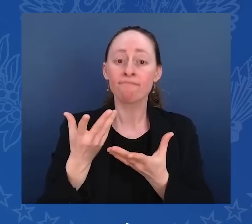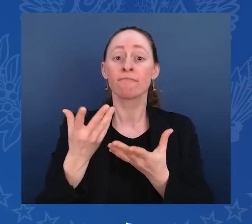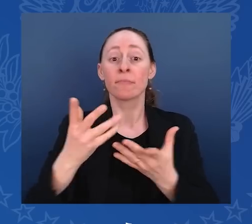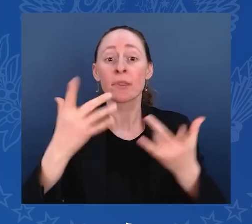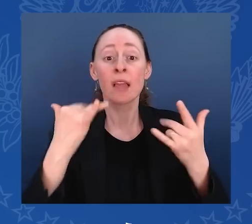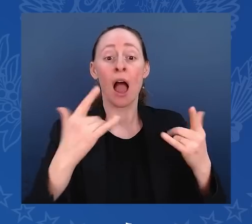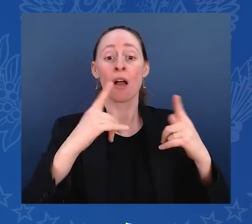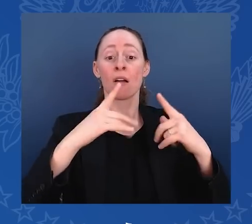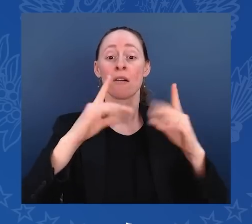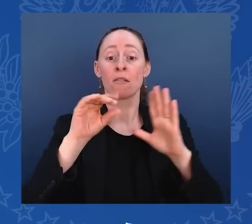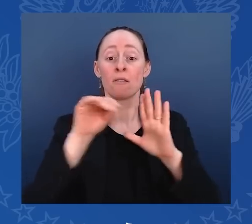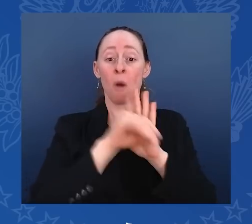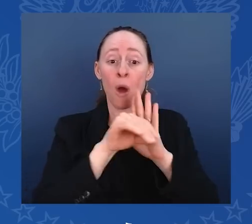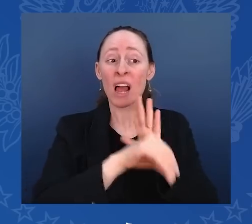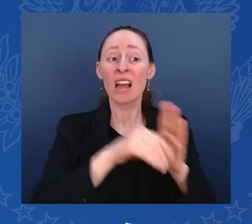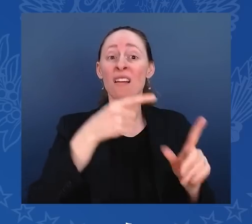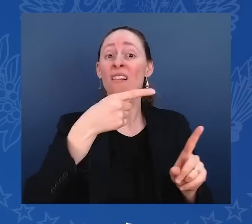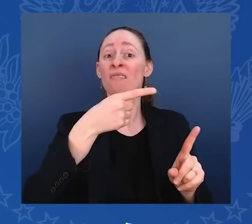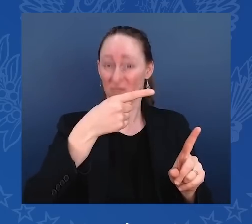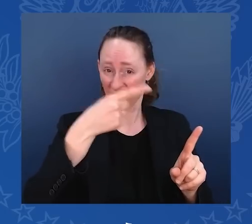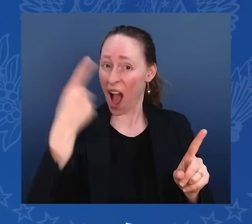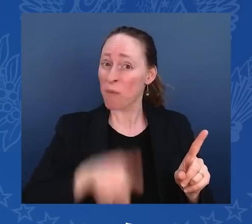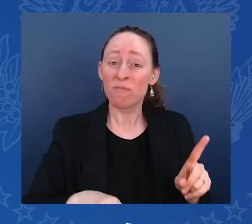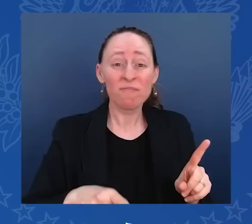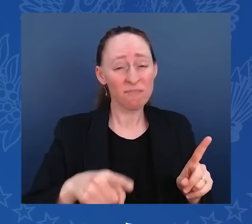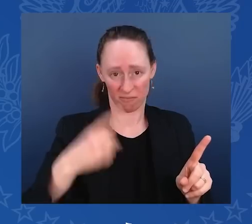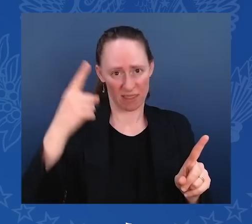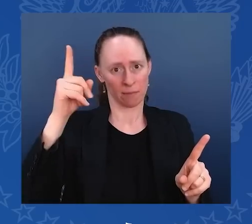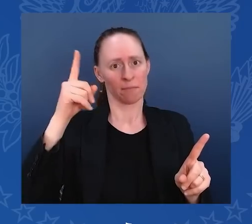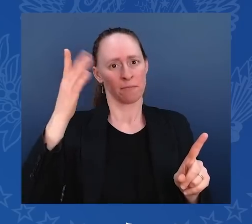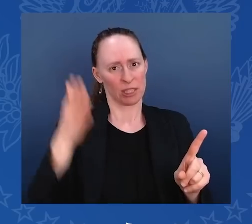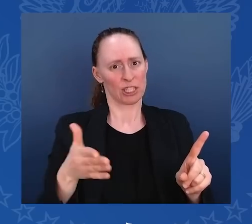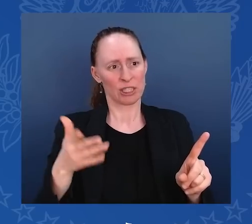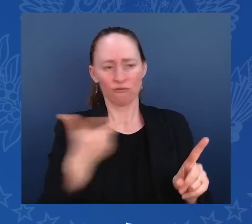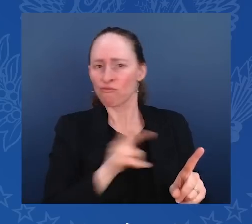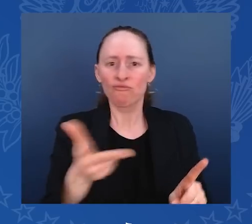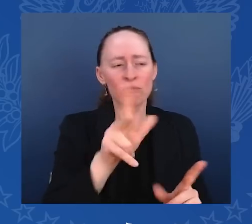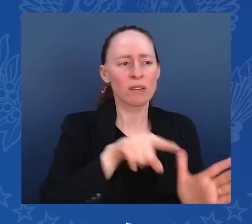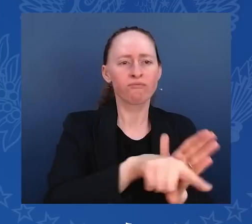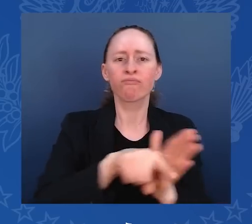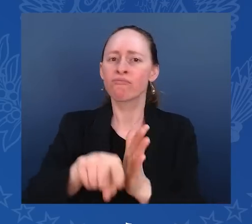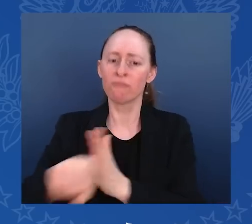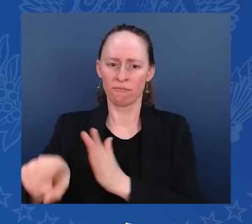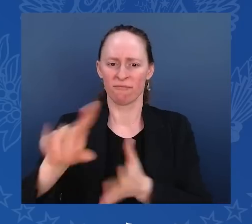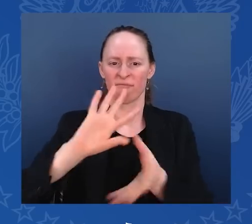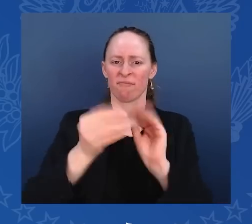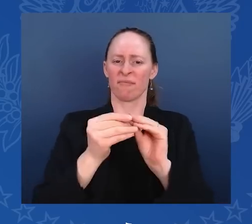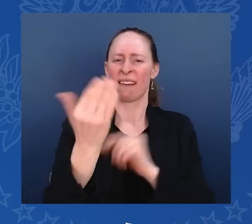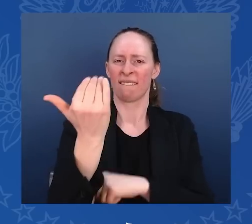Today, the FBI briefed me that, as of now, no information -- we have no information that anyone else